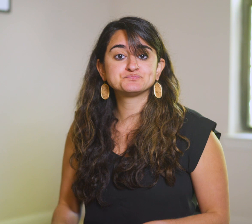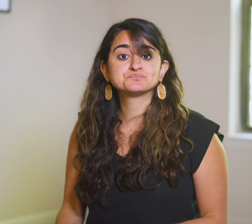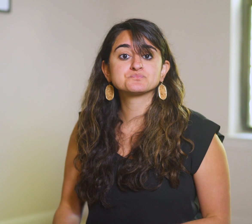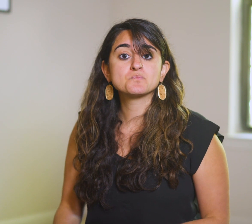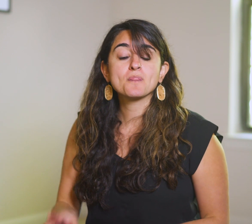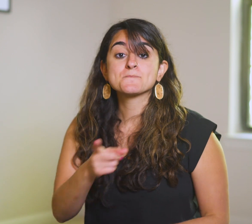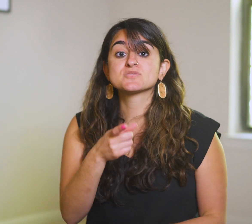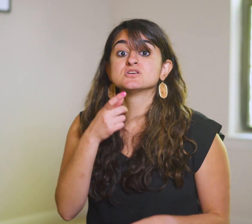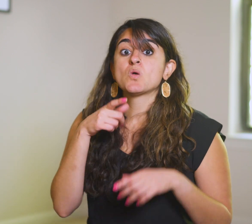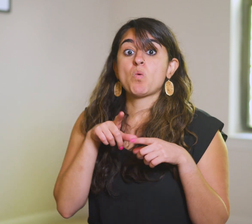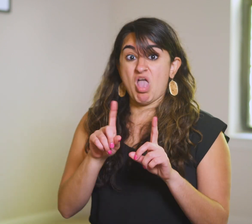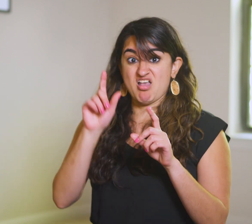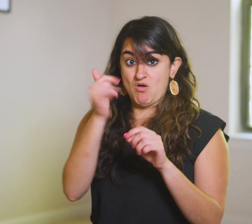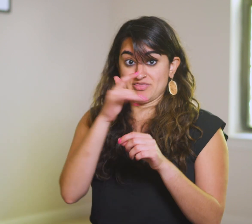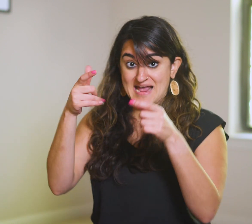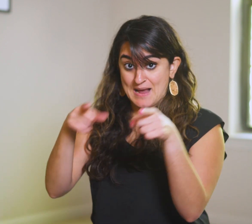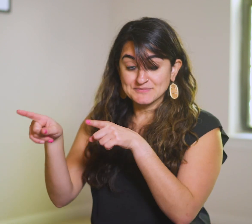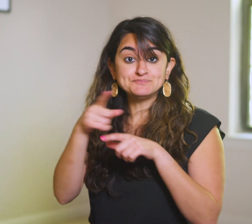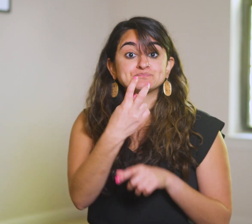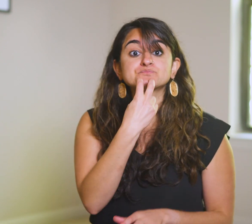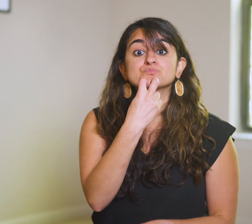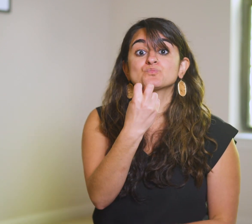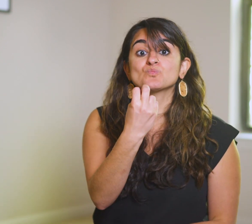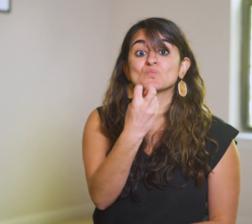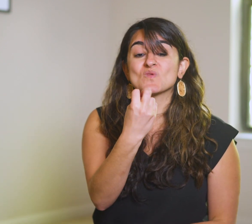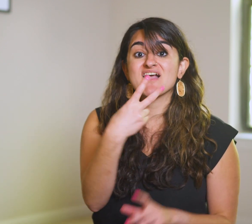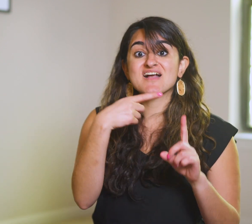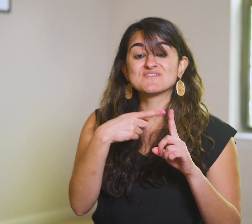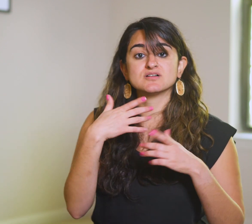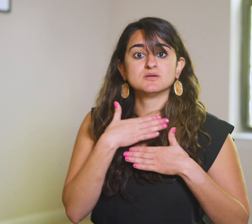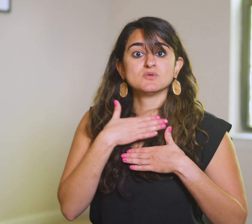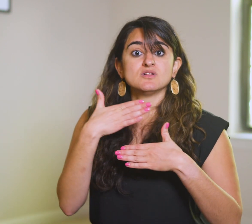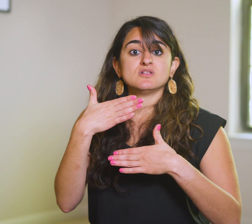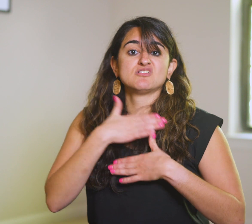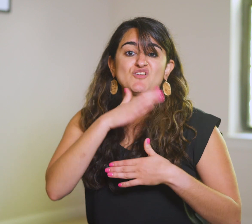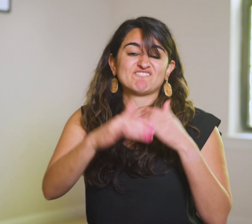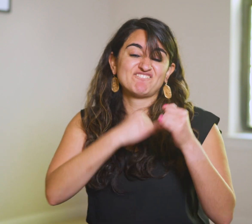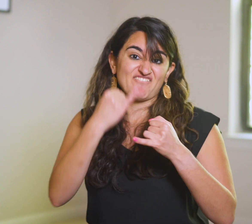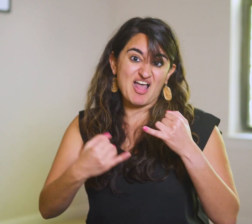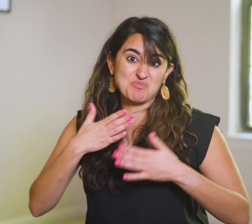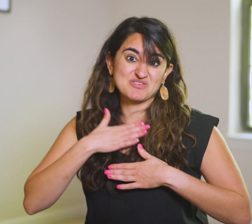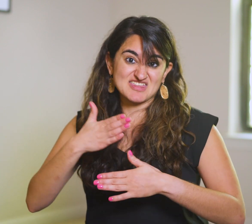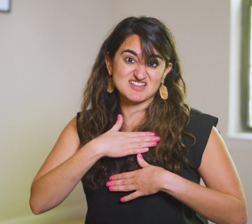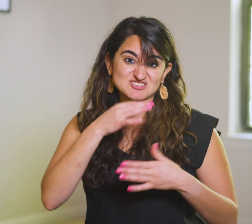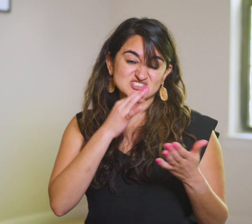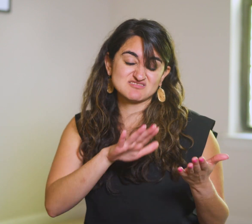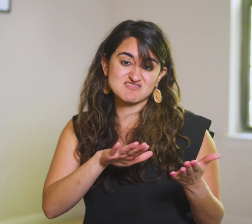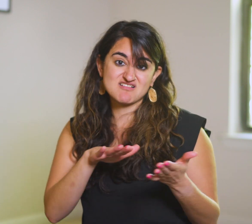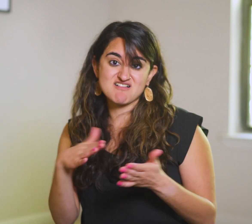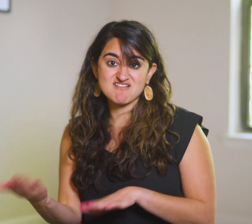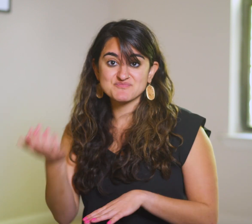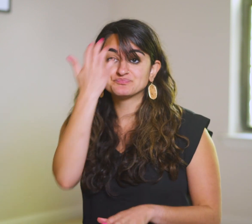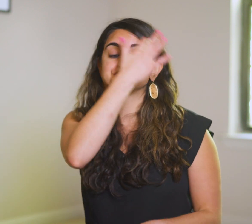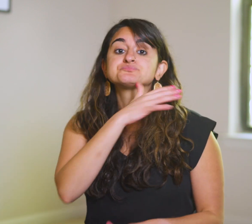Meanwhile, a twelve-year-old is breathing her final breaths.